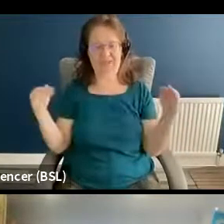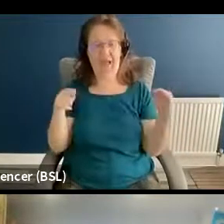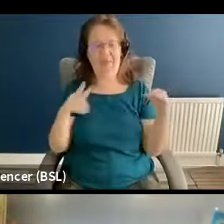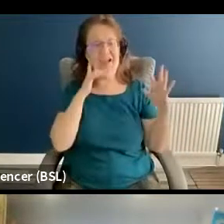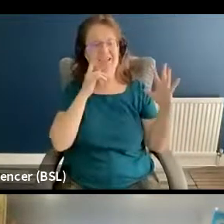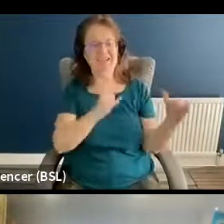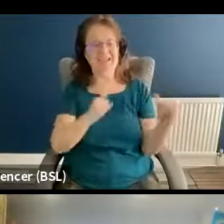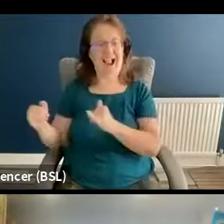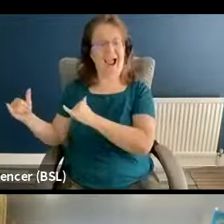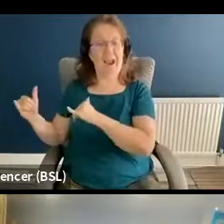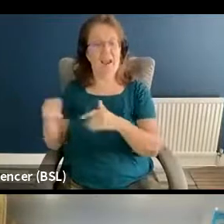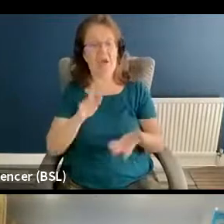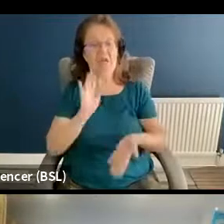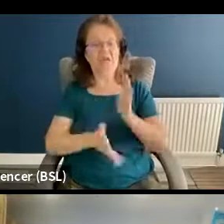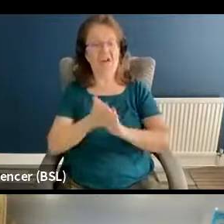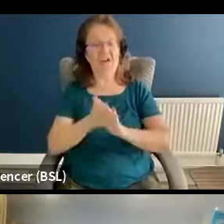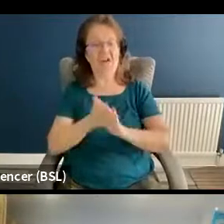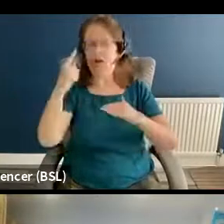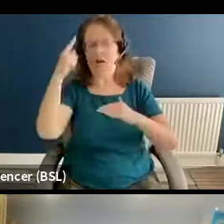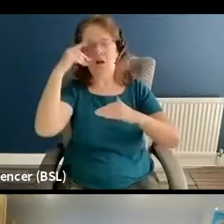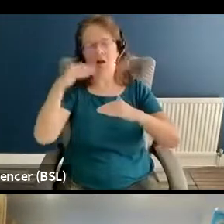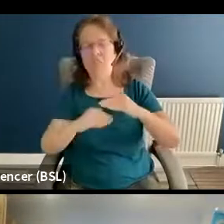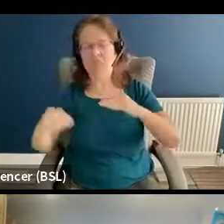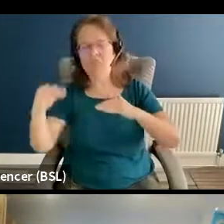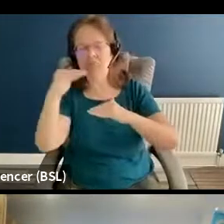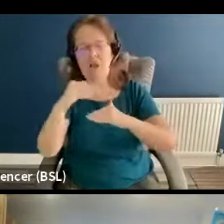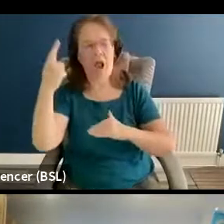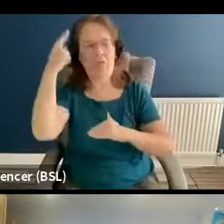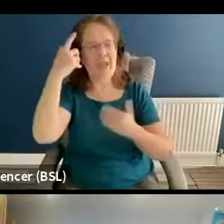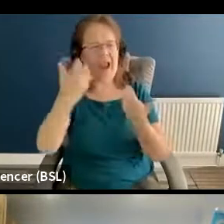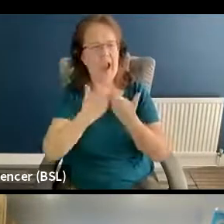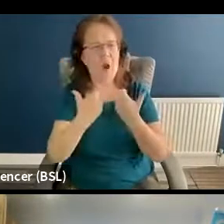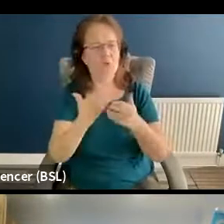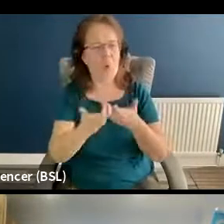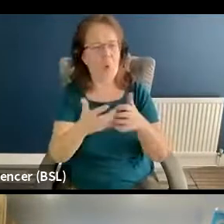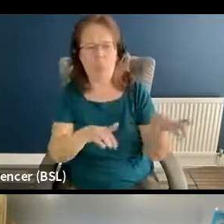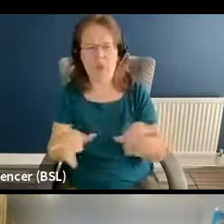and dig in to find out how does it work with keyboards? Can you zoom in and zoom out